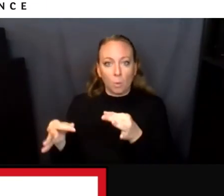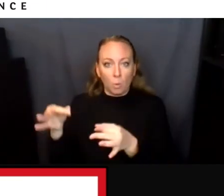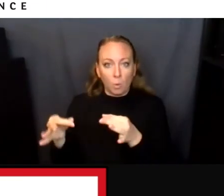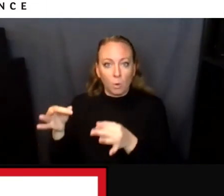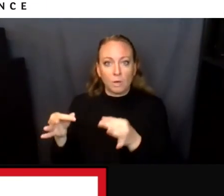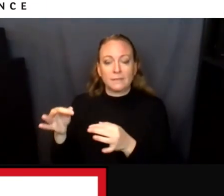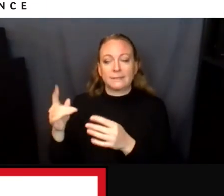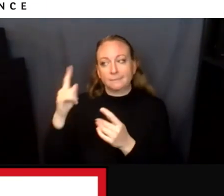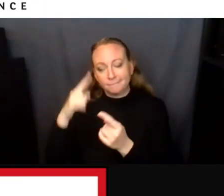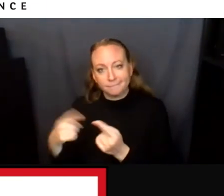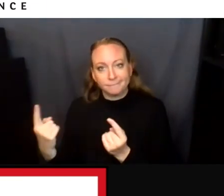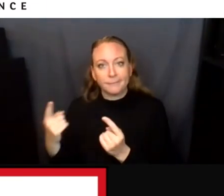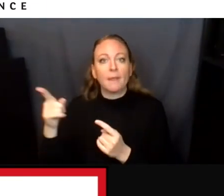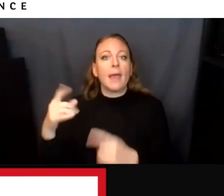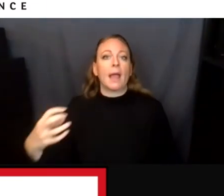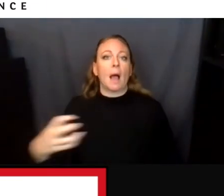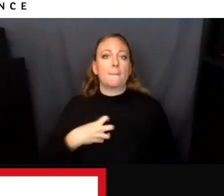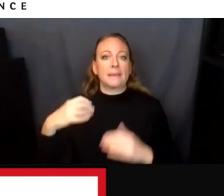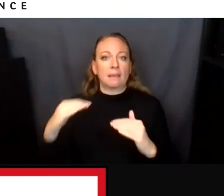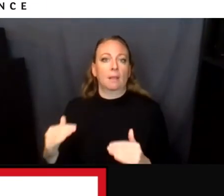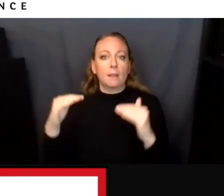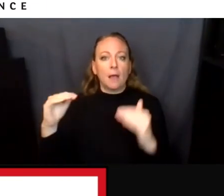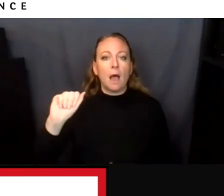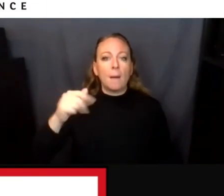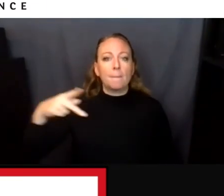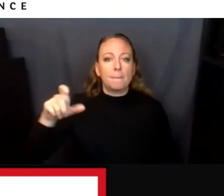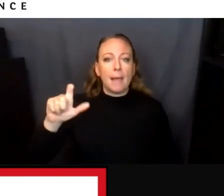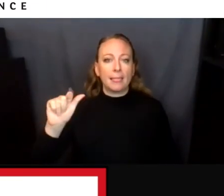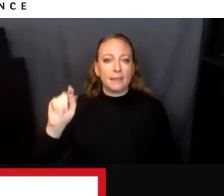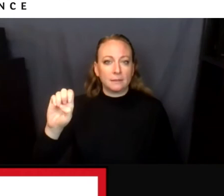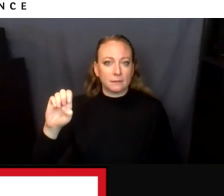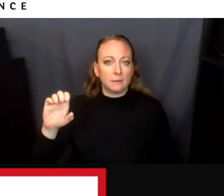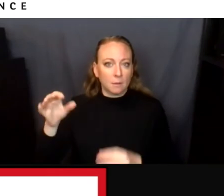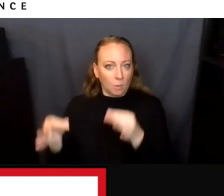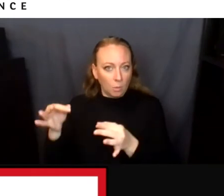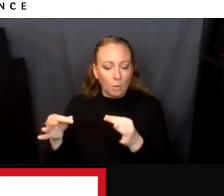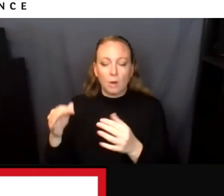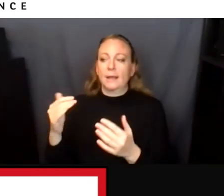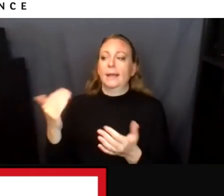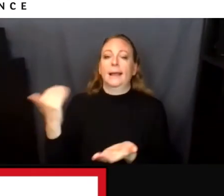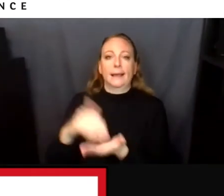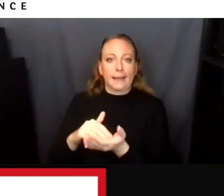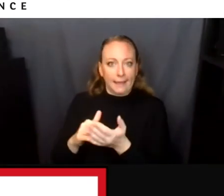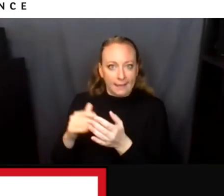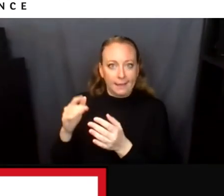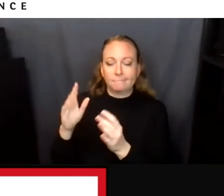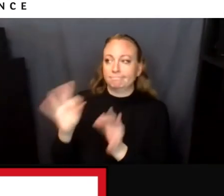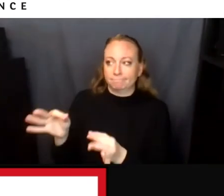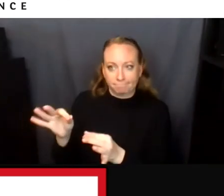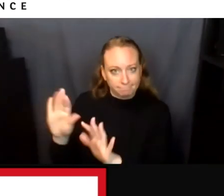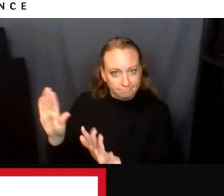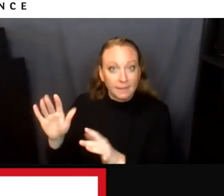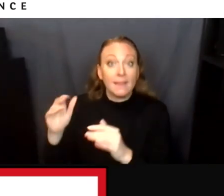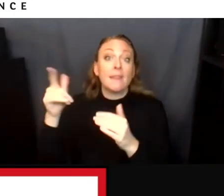They appealed it to the appellate court, the appellate court ruled against them. Then they appealed to the Supreme Court.